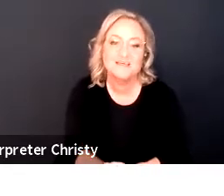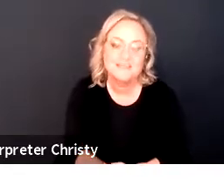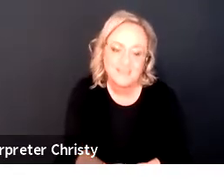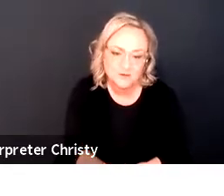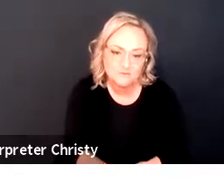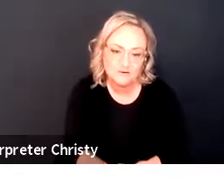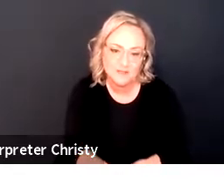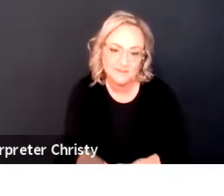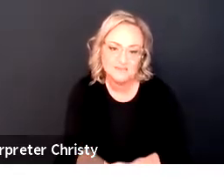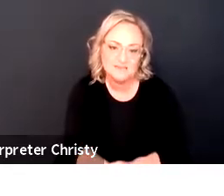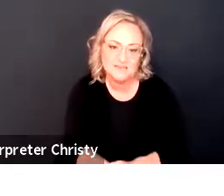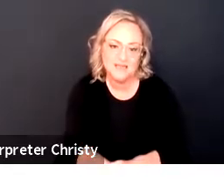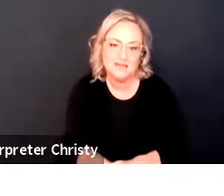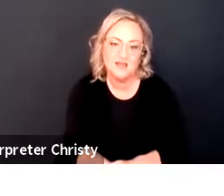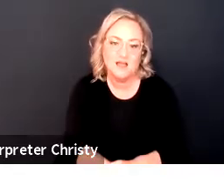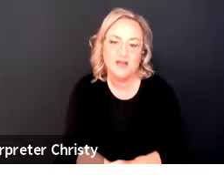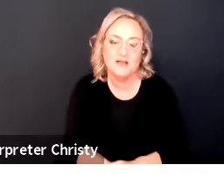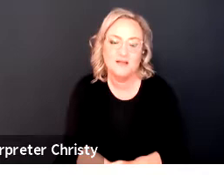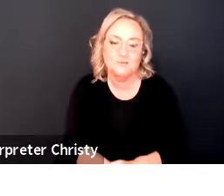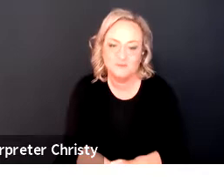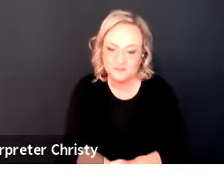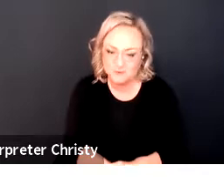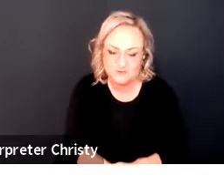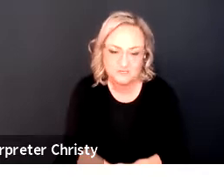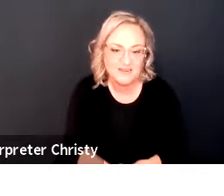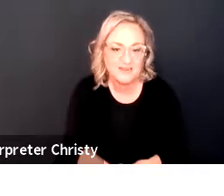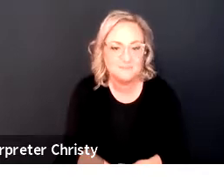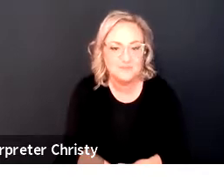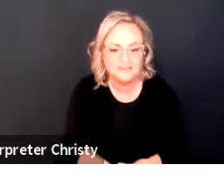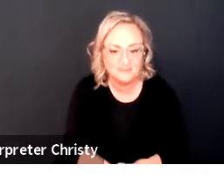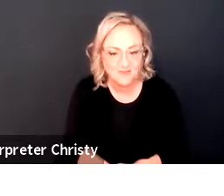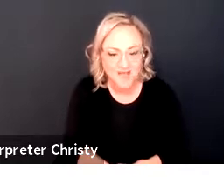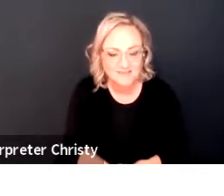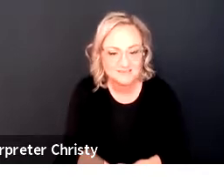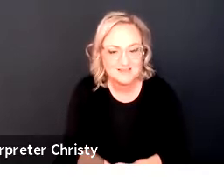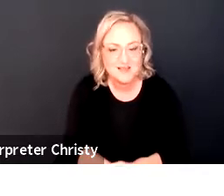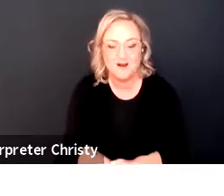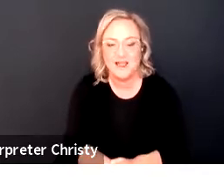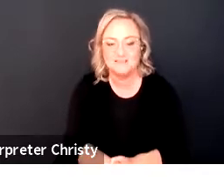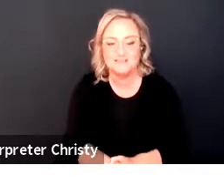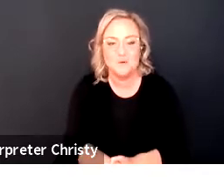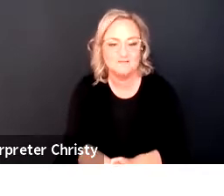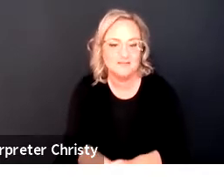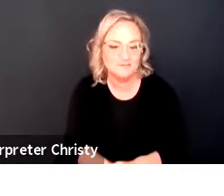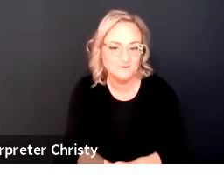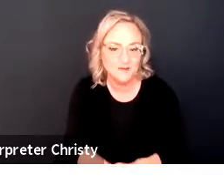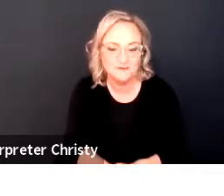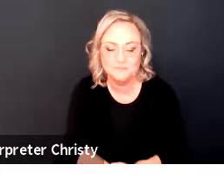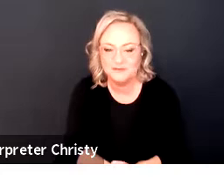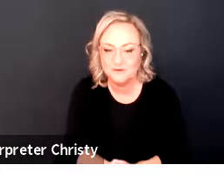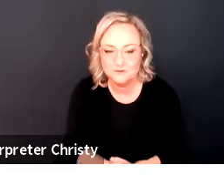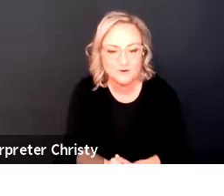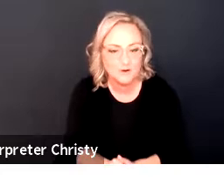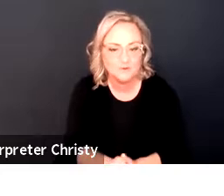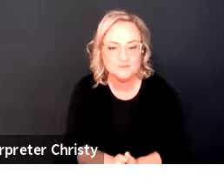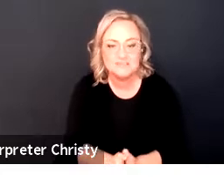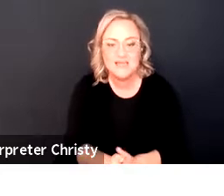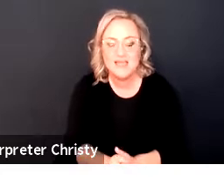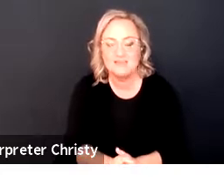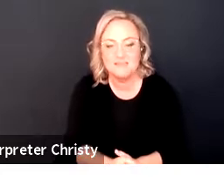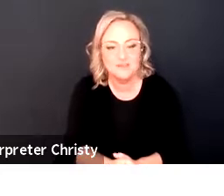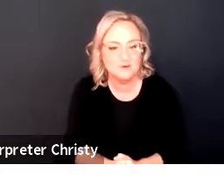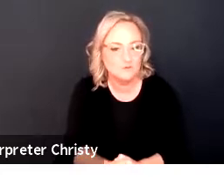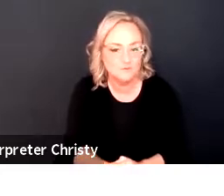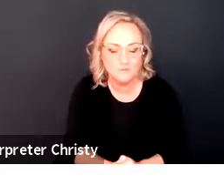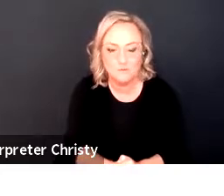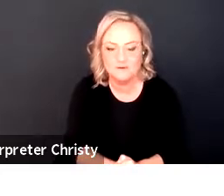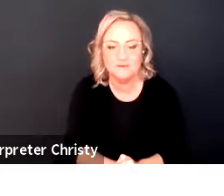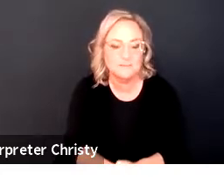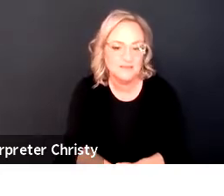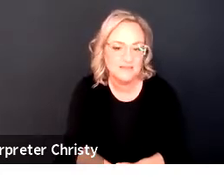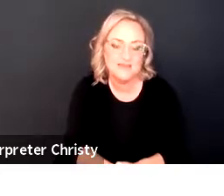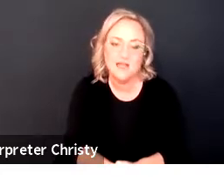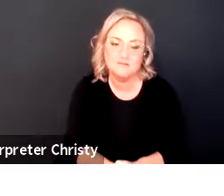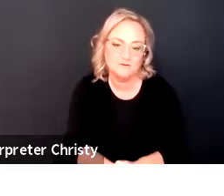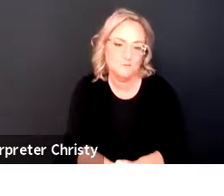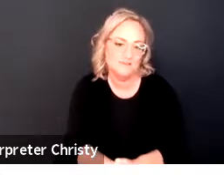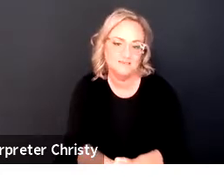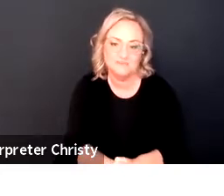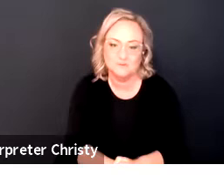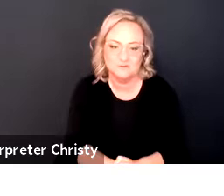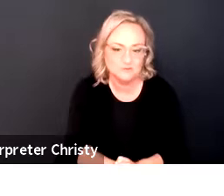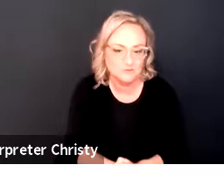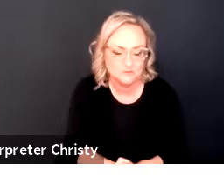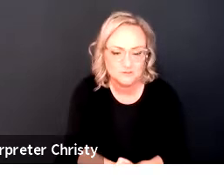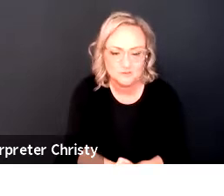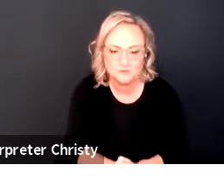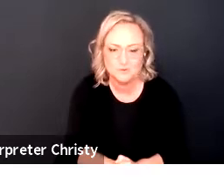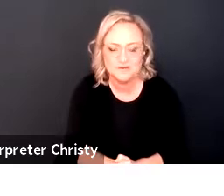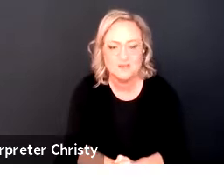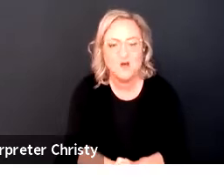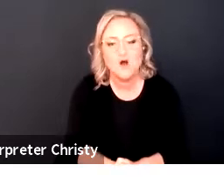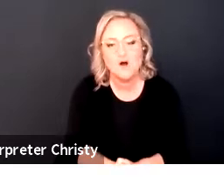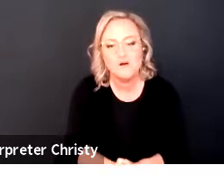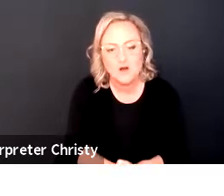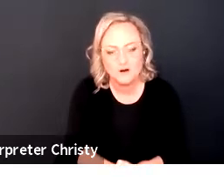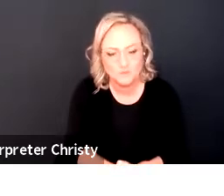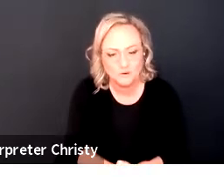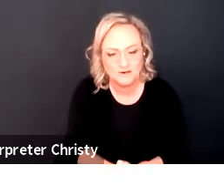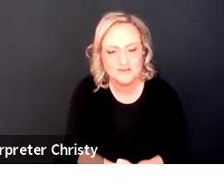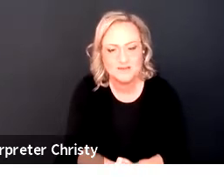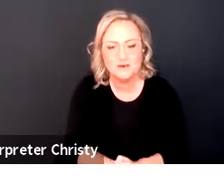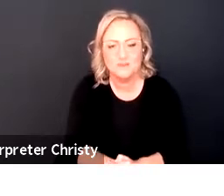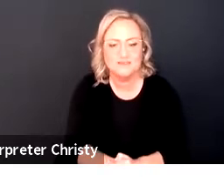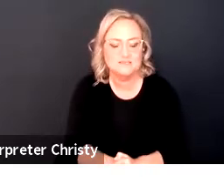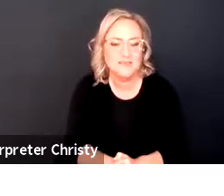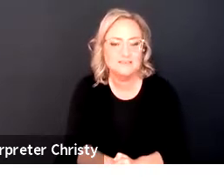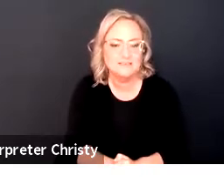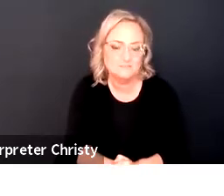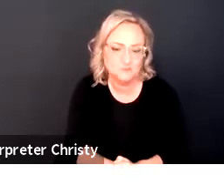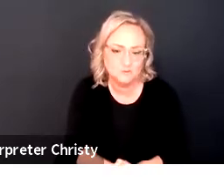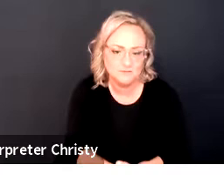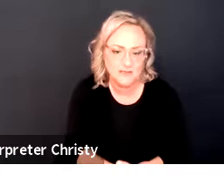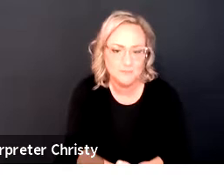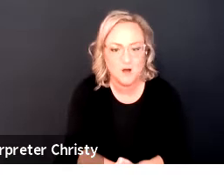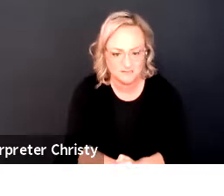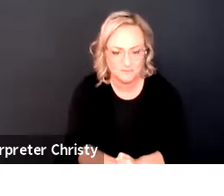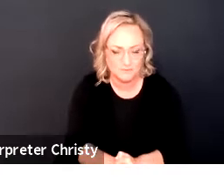Interpreter Christy : Thank you for coming tonight, I really do appreciate it means a lot our hats go off to everyone big kudos and thank you for the committee and everyone that disclosed there's personal stories all the hard work that went into make this virtual event possible.